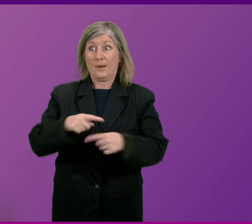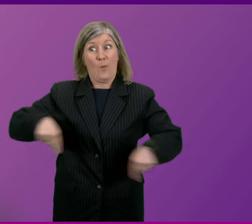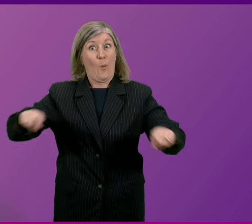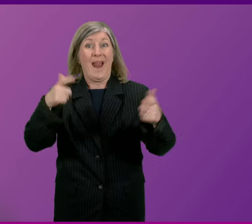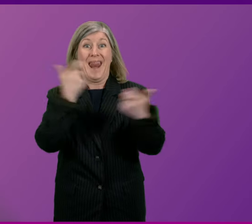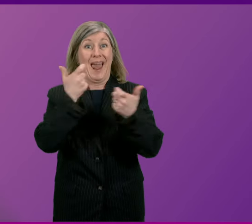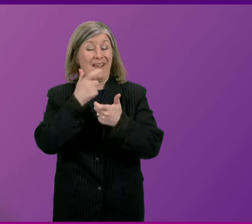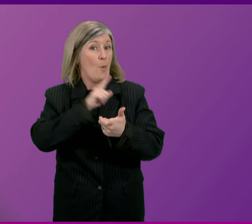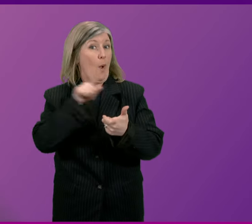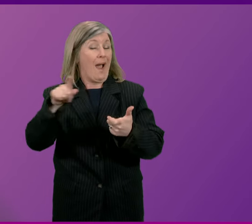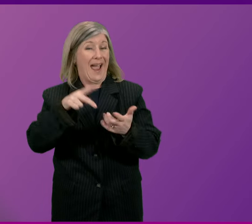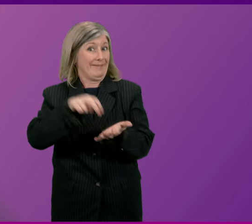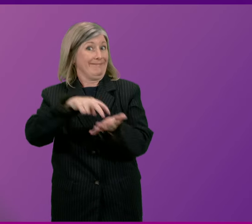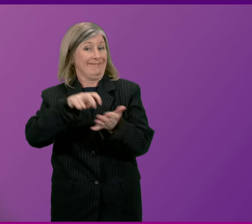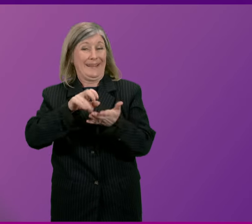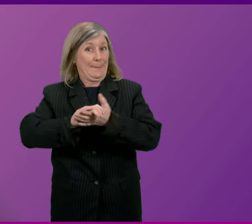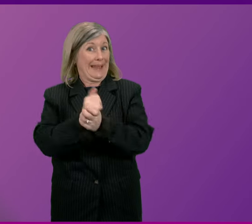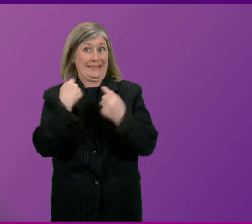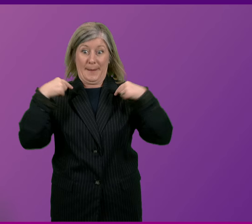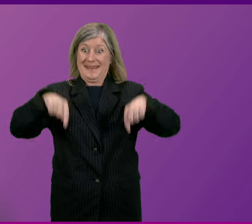delighted that I am here to do it. That is why they are laughing—they